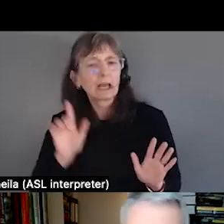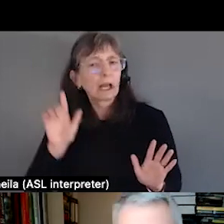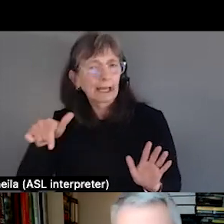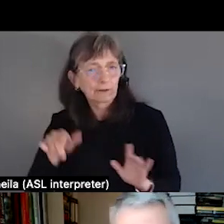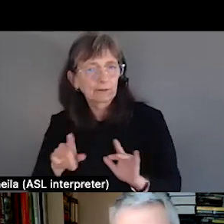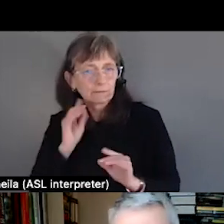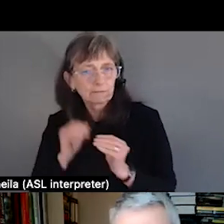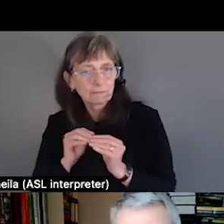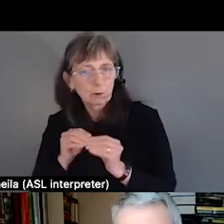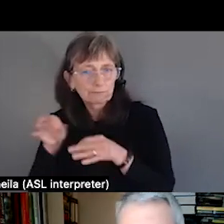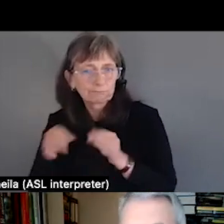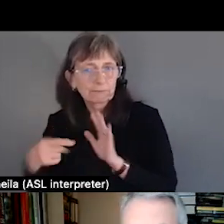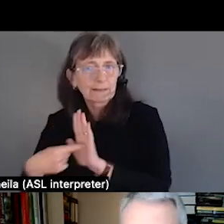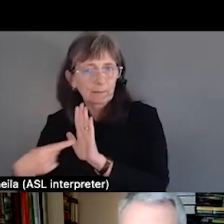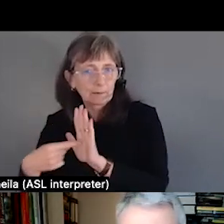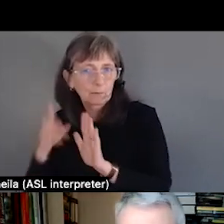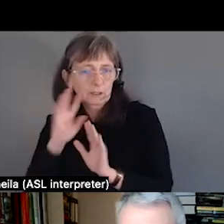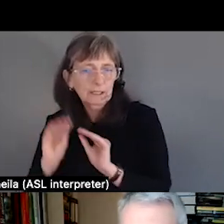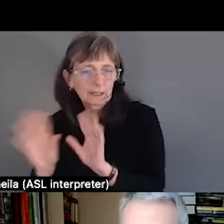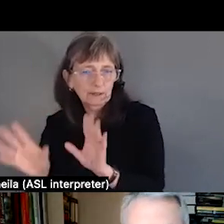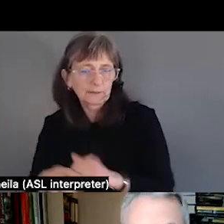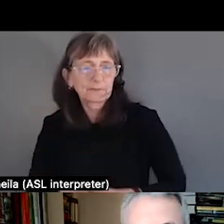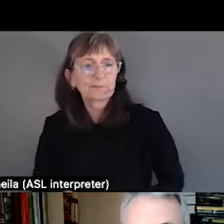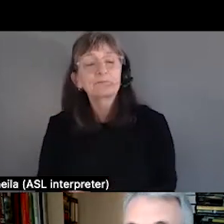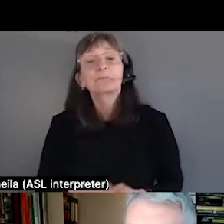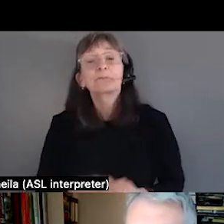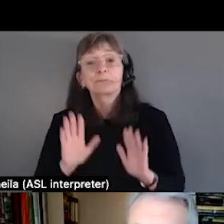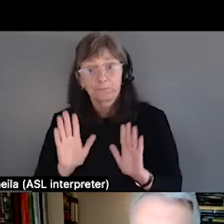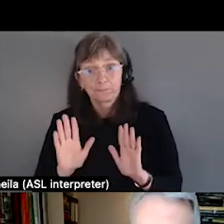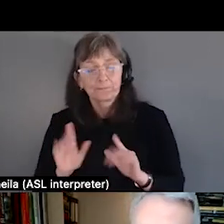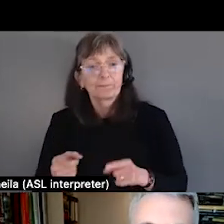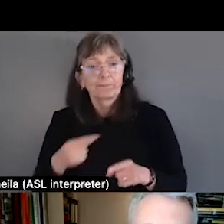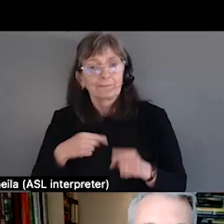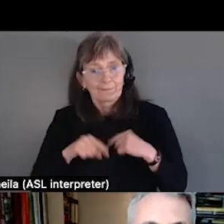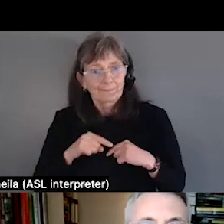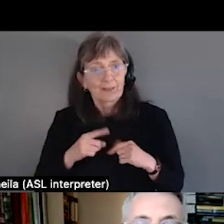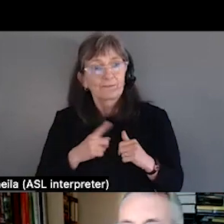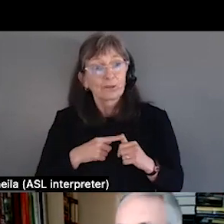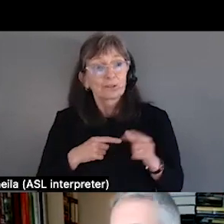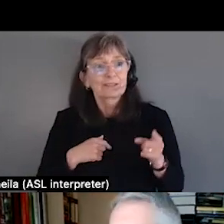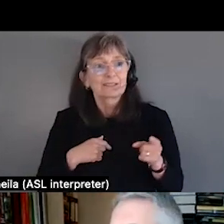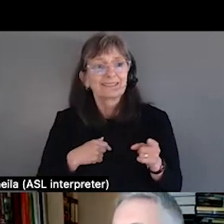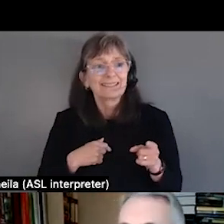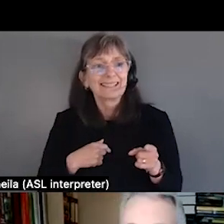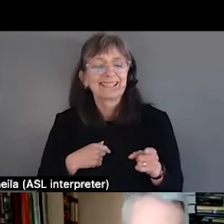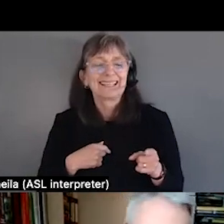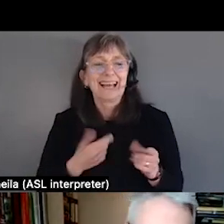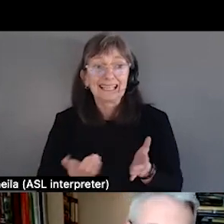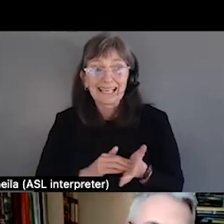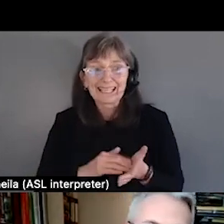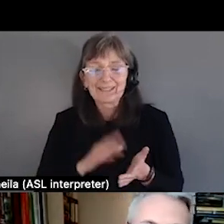But before we go into that, I'm just gonna say the words discovery yet again, because I still think